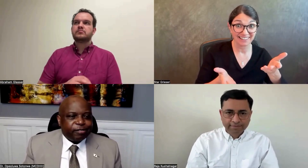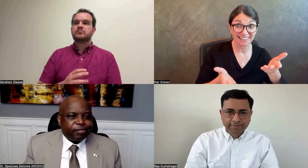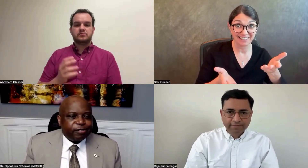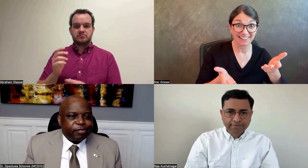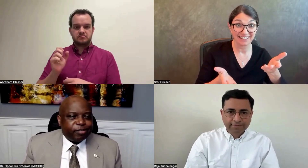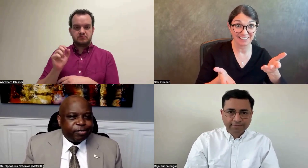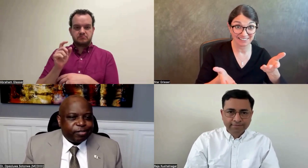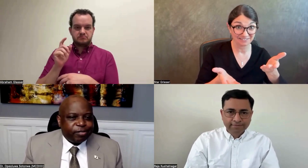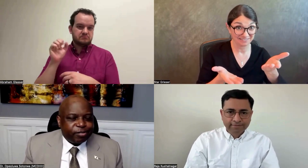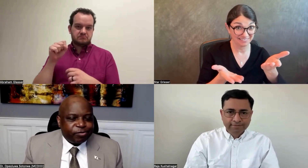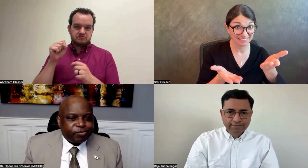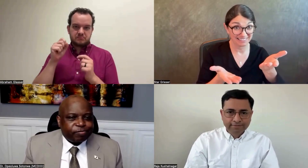Dr. Glasser here. Yes,